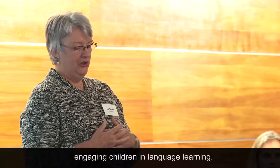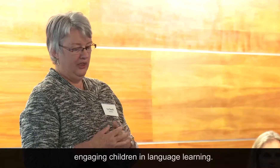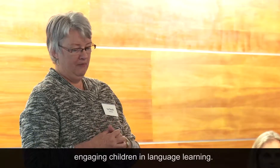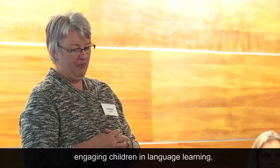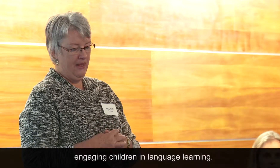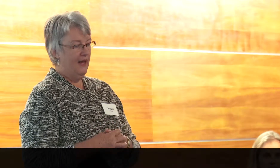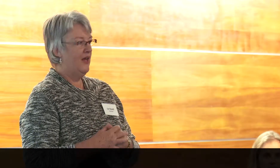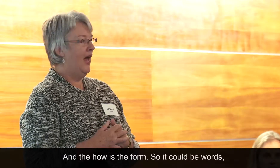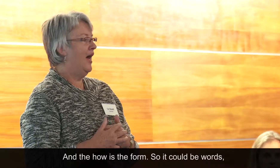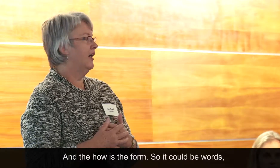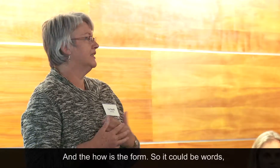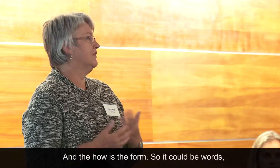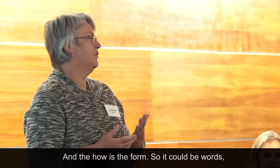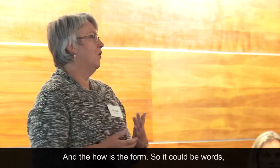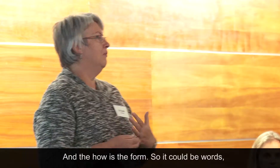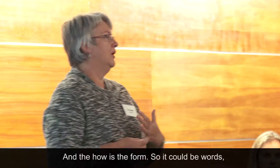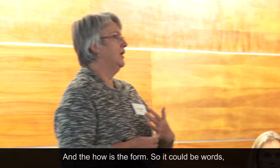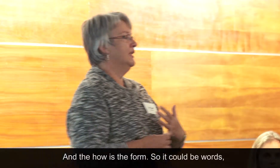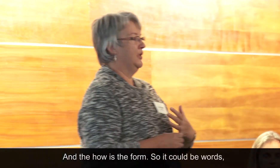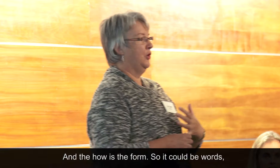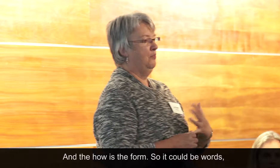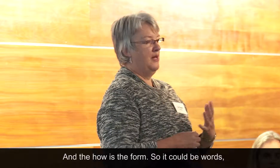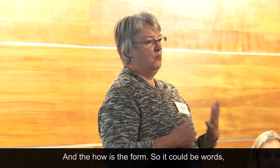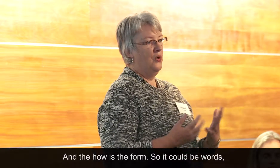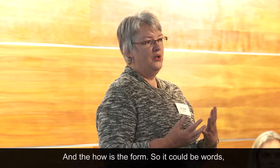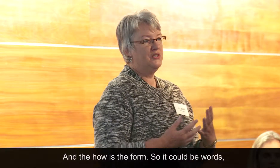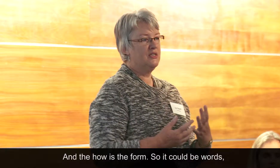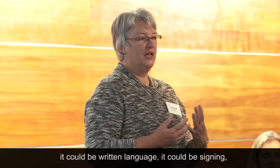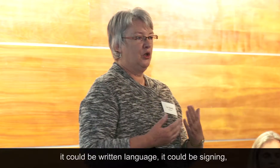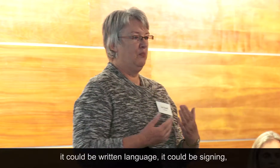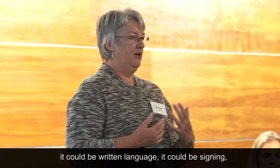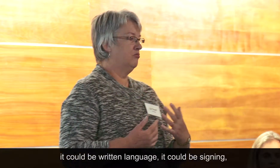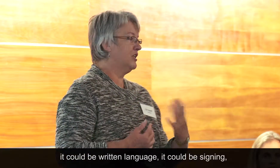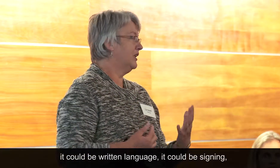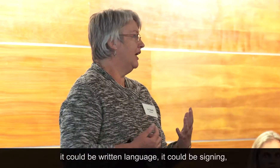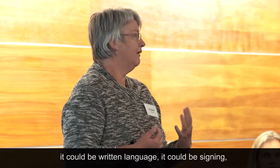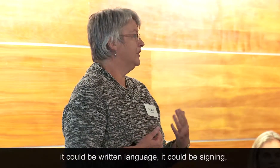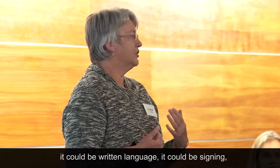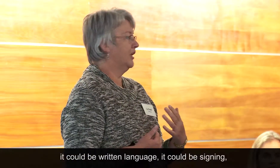learning. And the how is the form, so it could be words, it could be written language, it